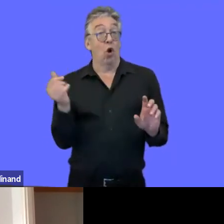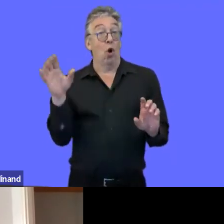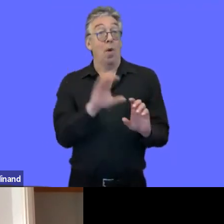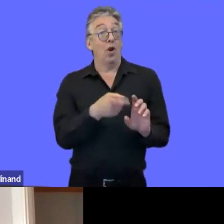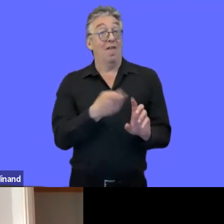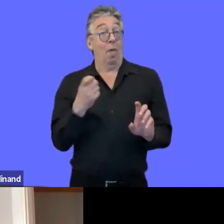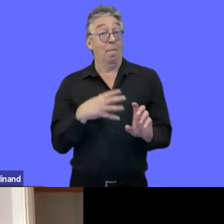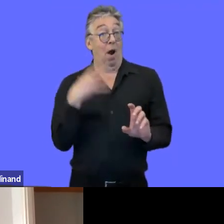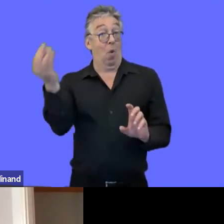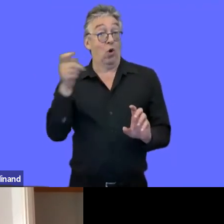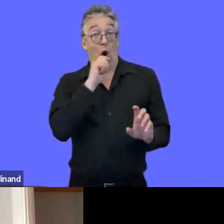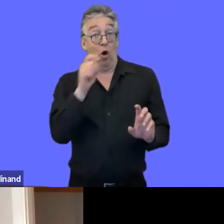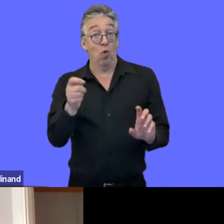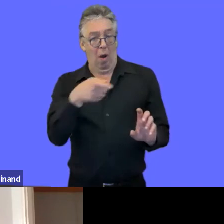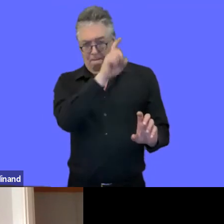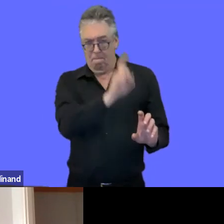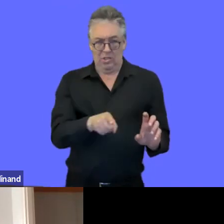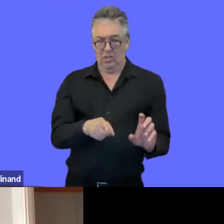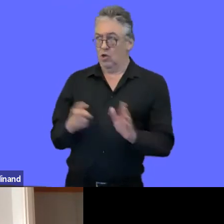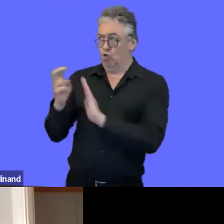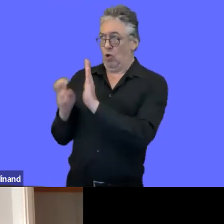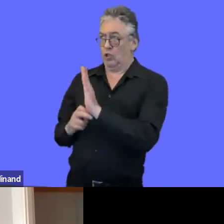After we send the request the government initiated